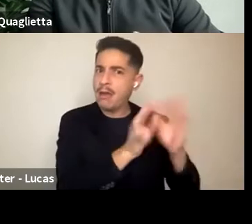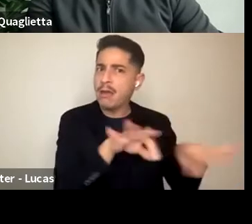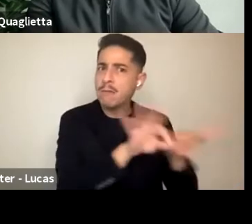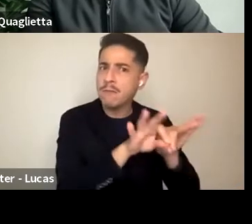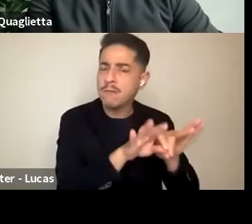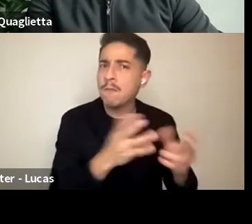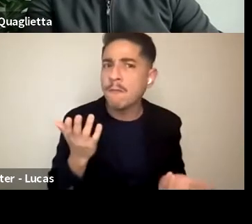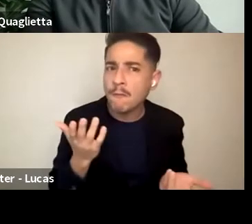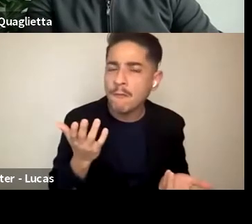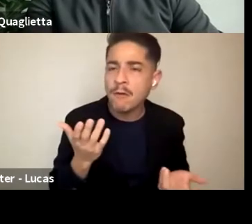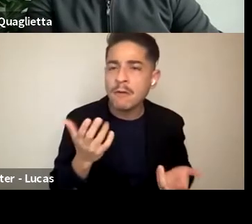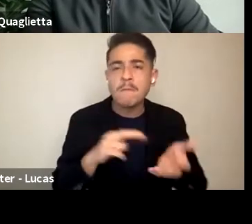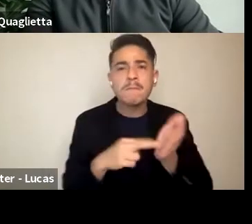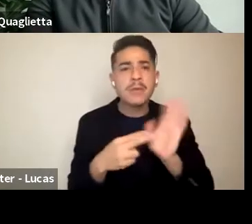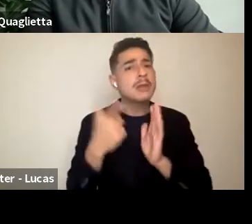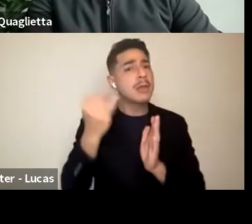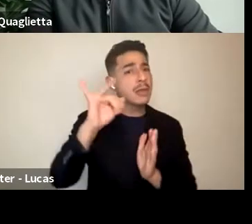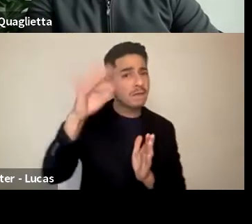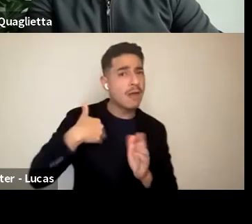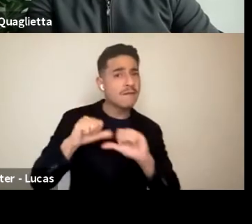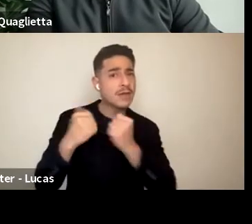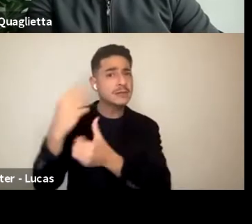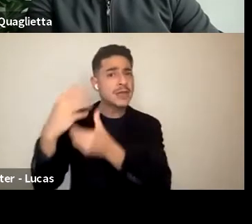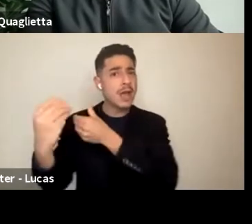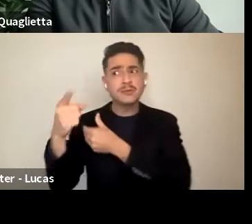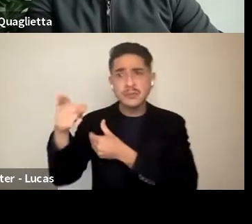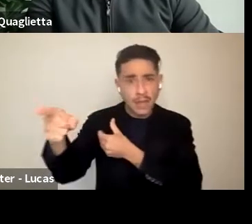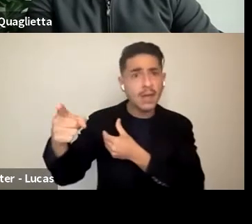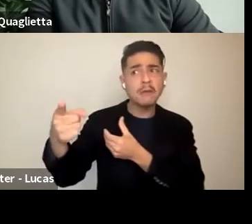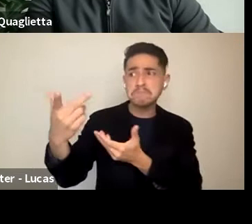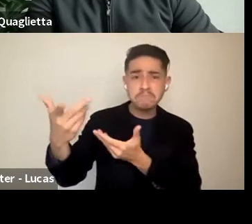Even if working with an outside agency, I highly recommend